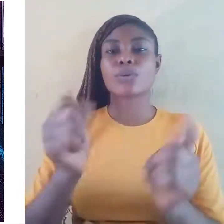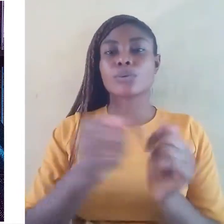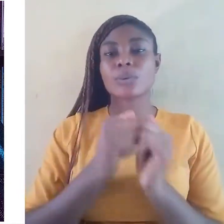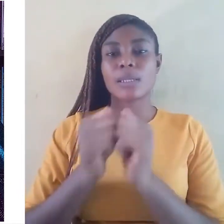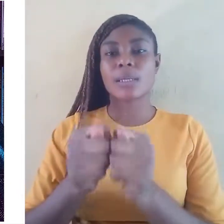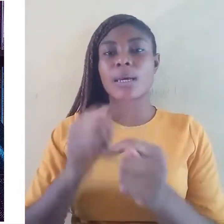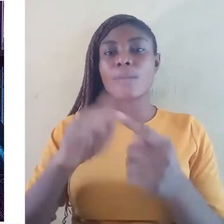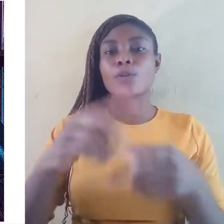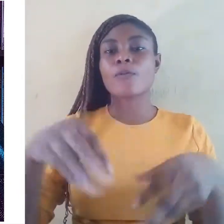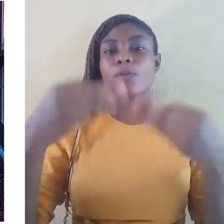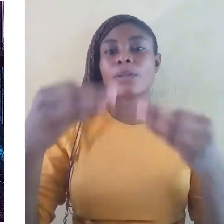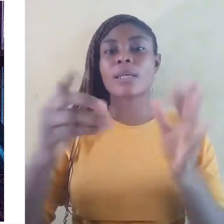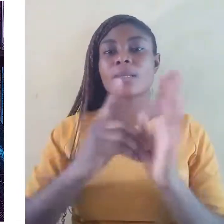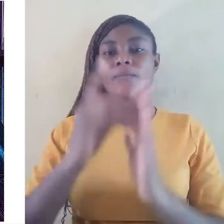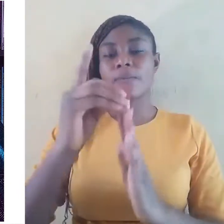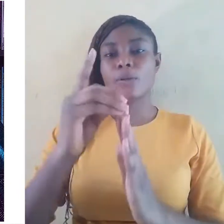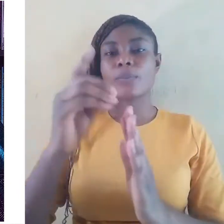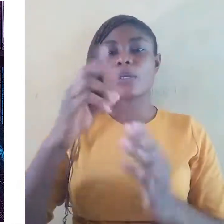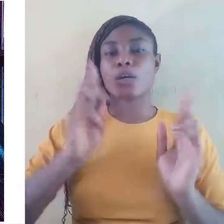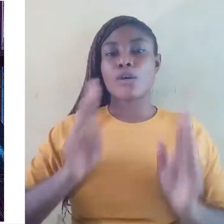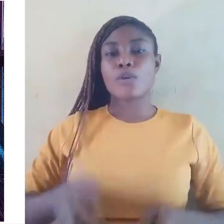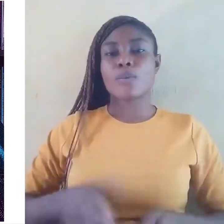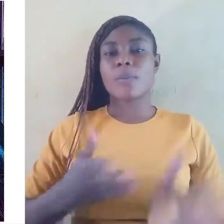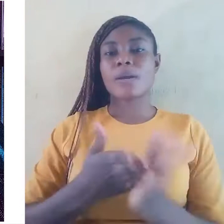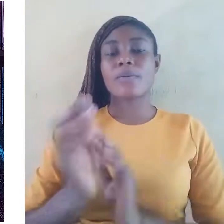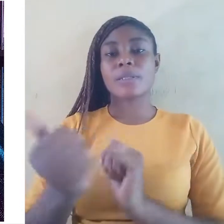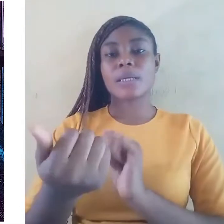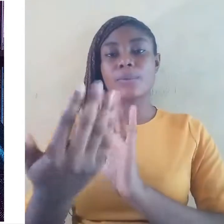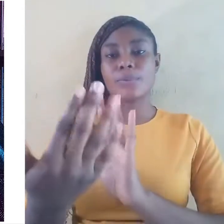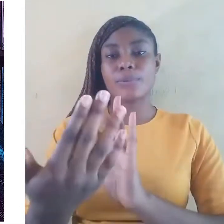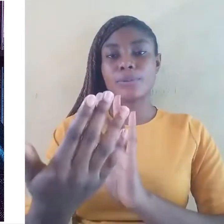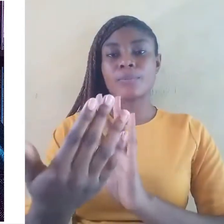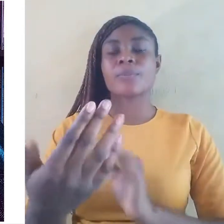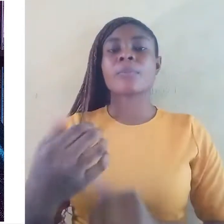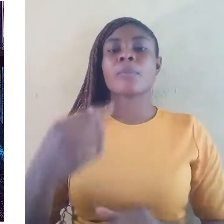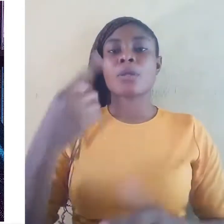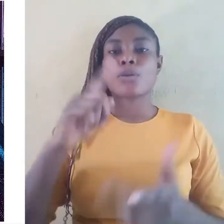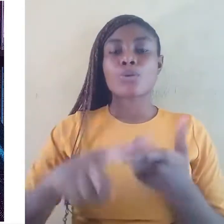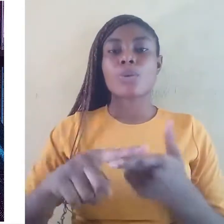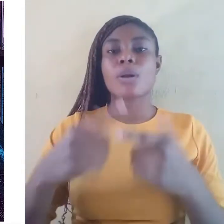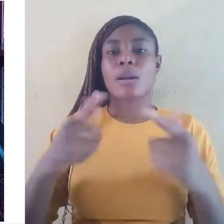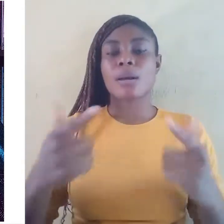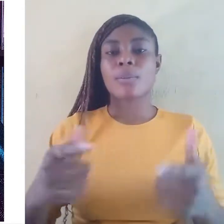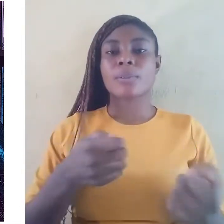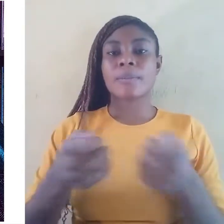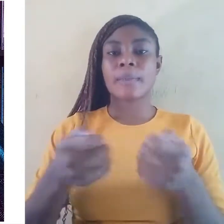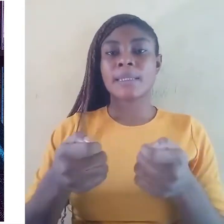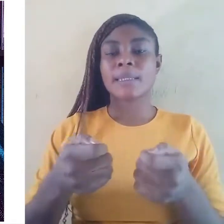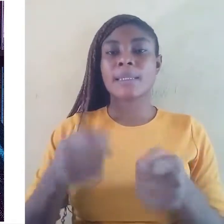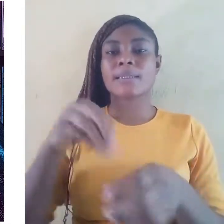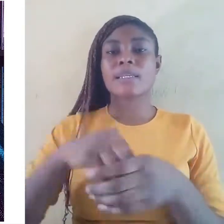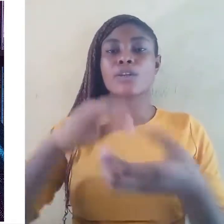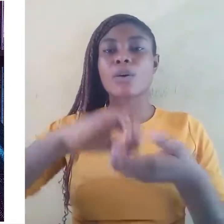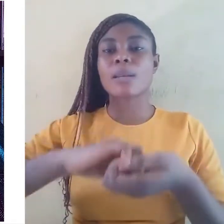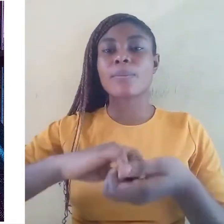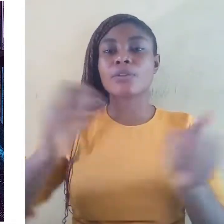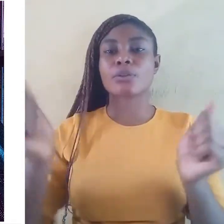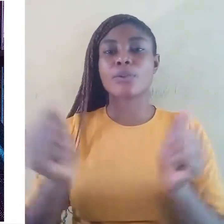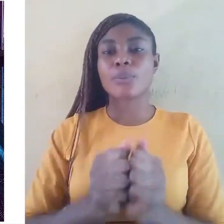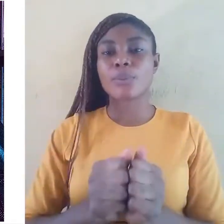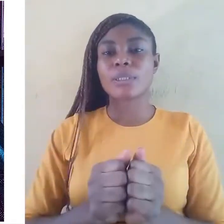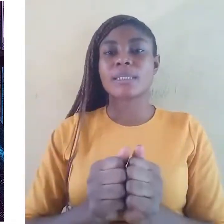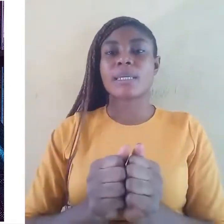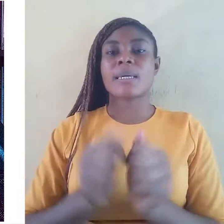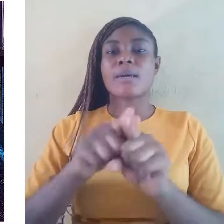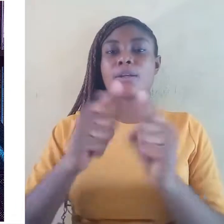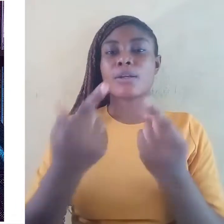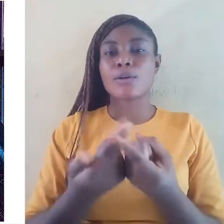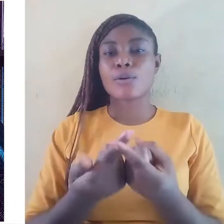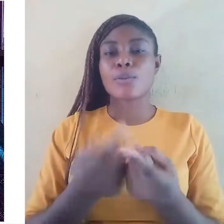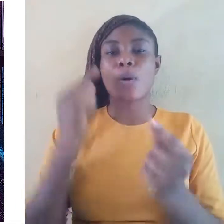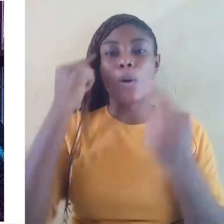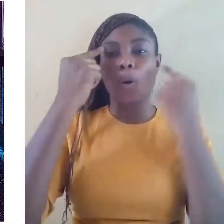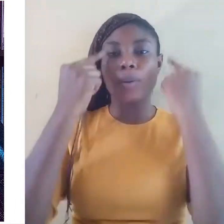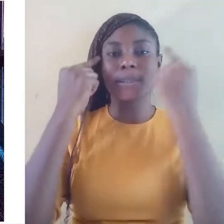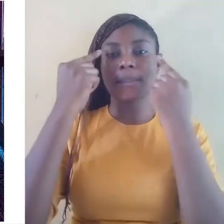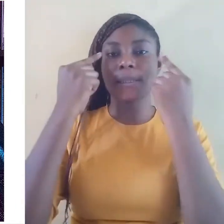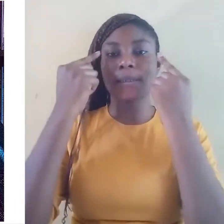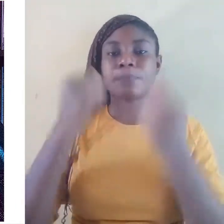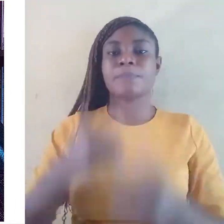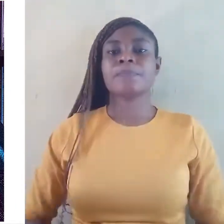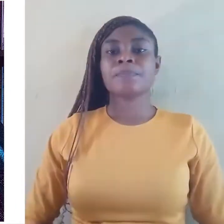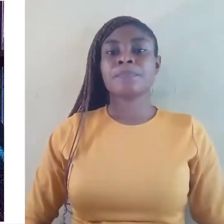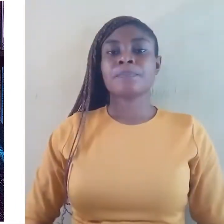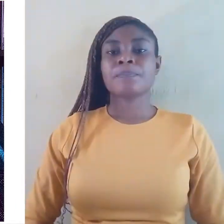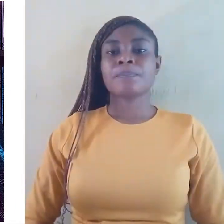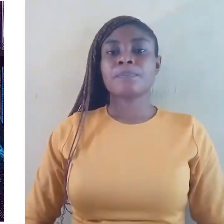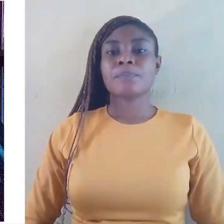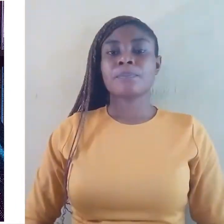human rights-based approach to language maintenance, in collaboration with the groups concerned.